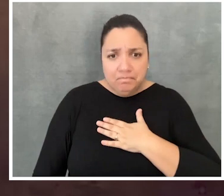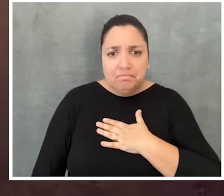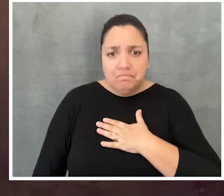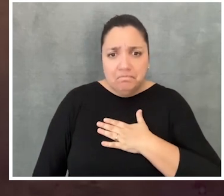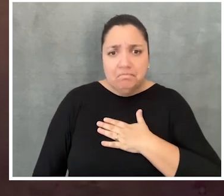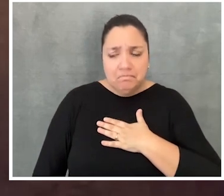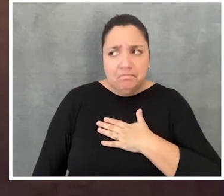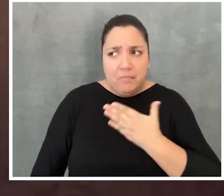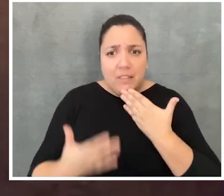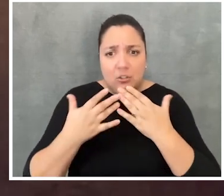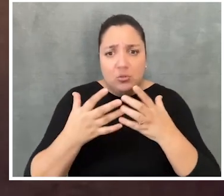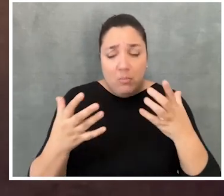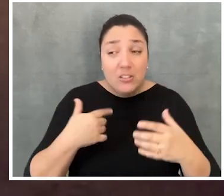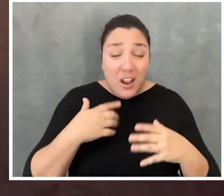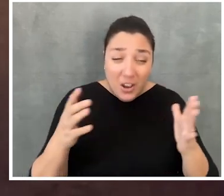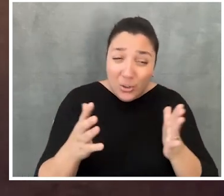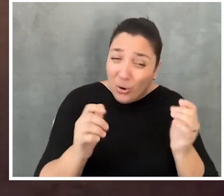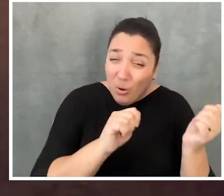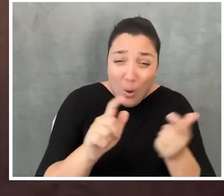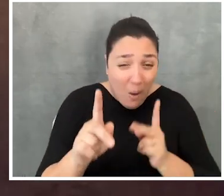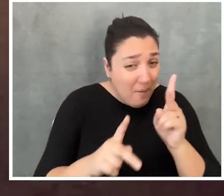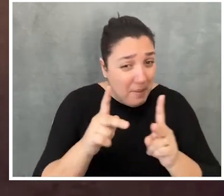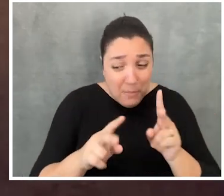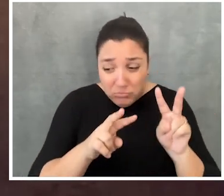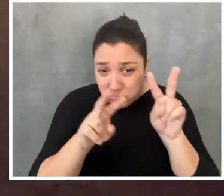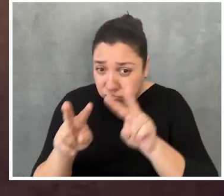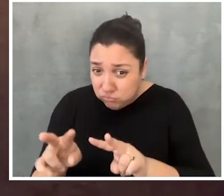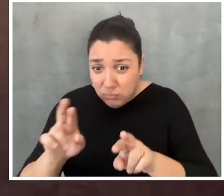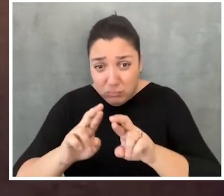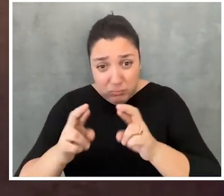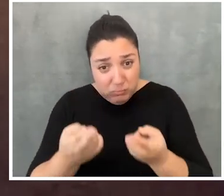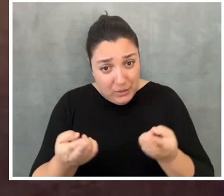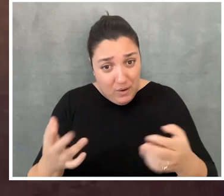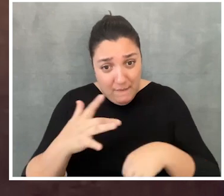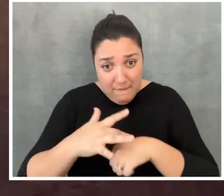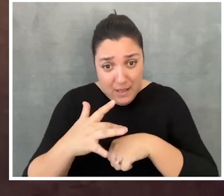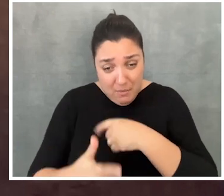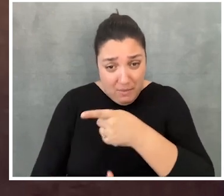And, really, I do urge everyone to go and take a look at all of the resources that are available.